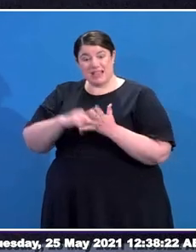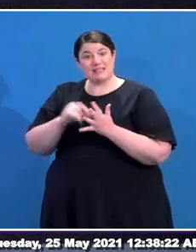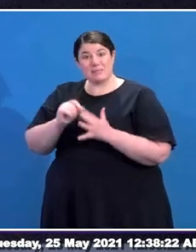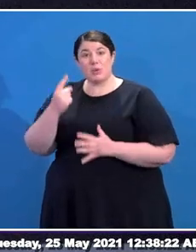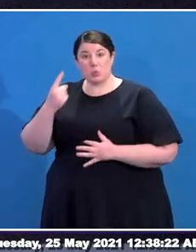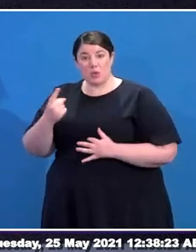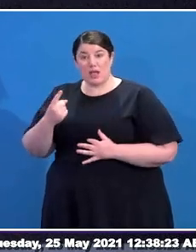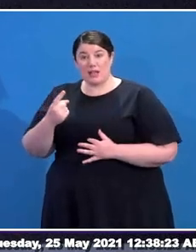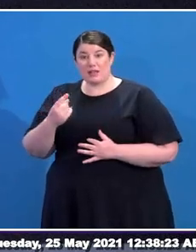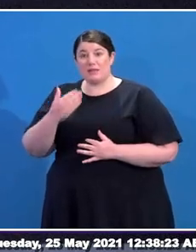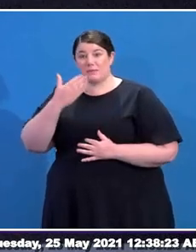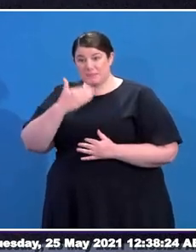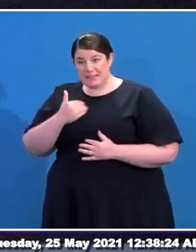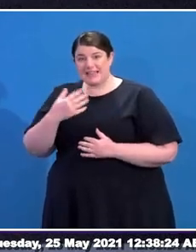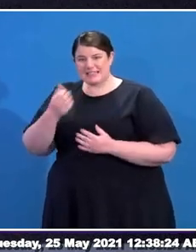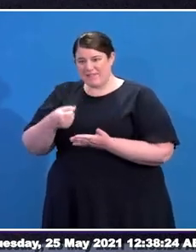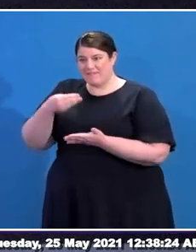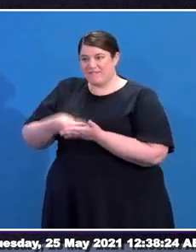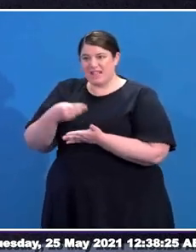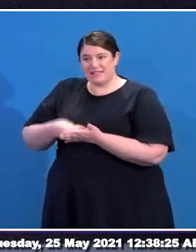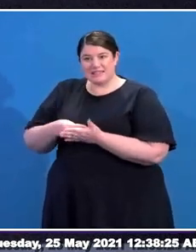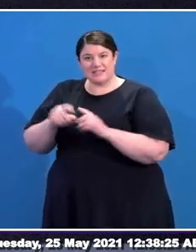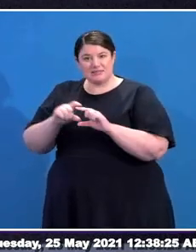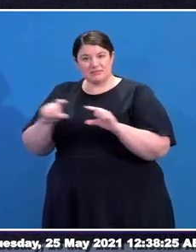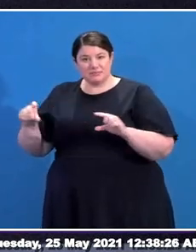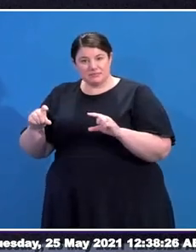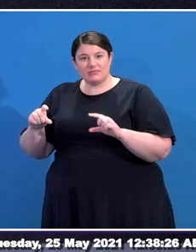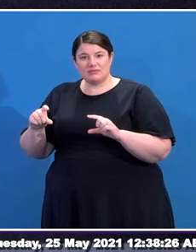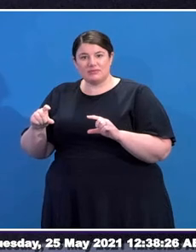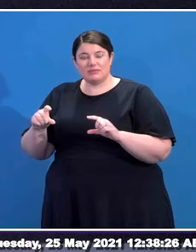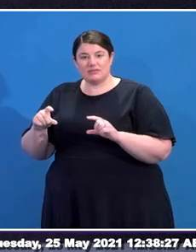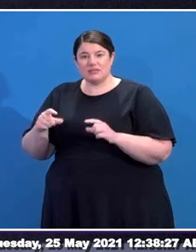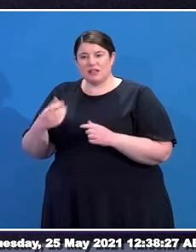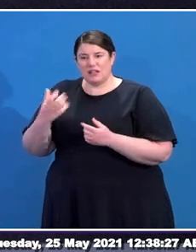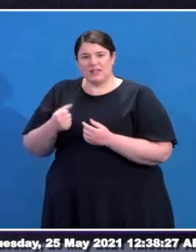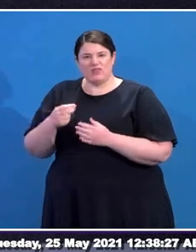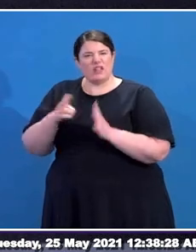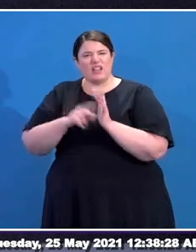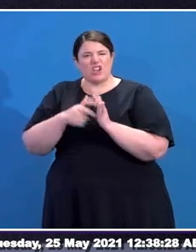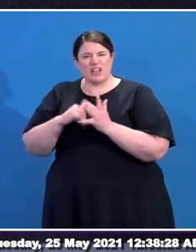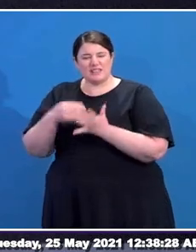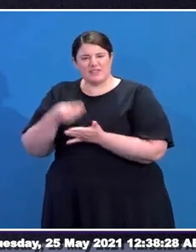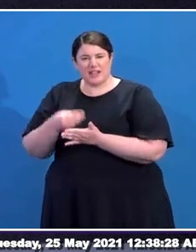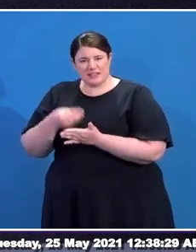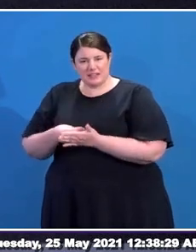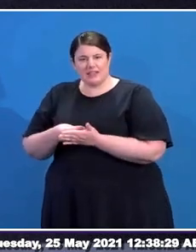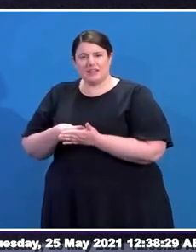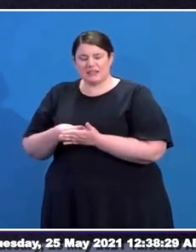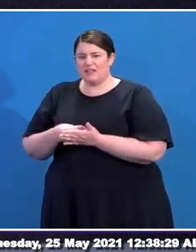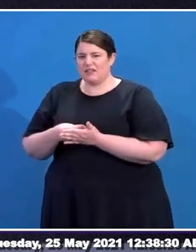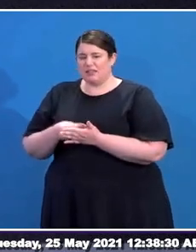two-to-one funding that he has, that Carl has --- sorry --- SP1 to utilise